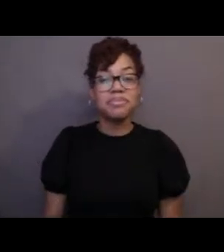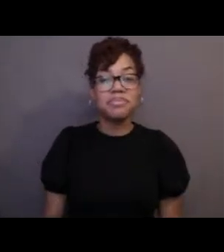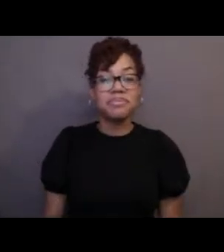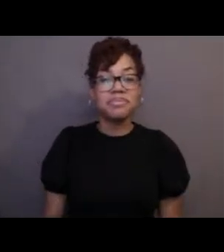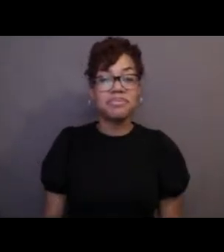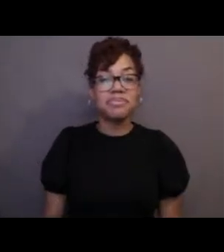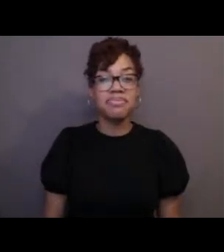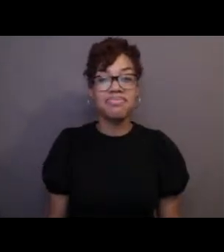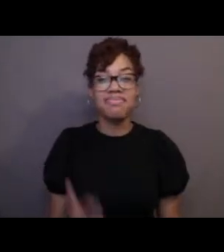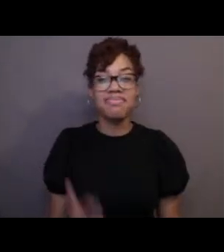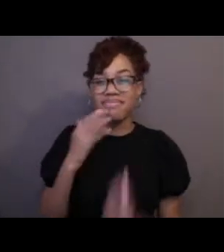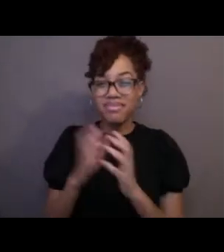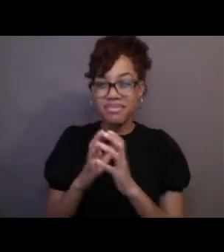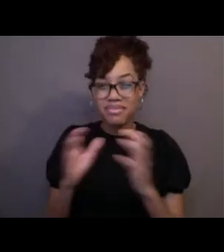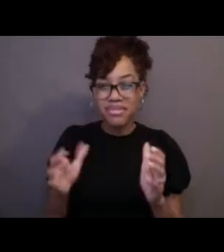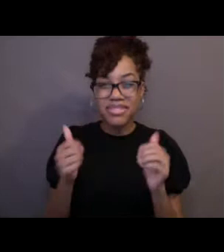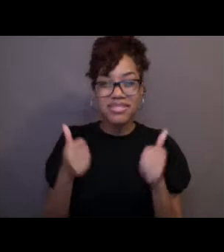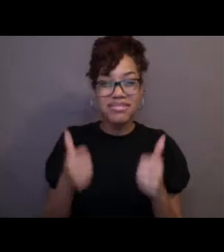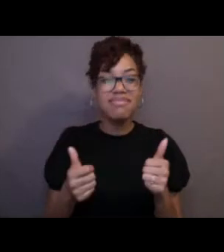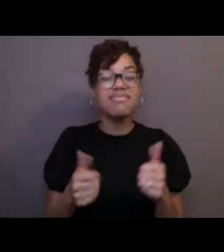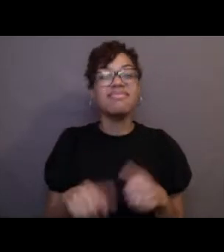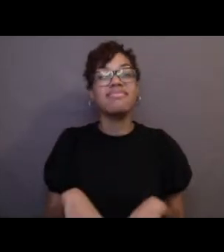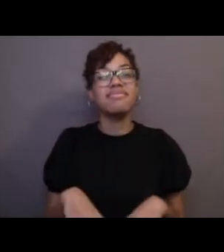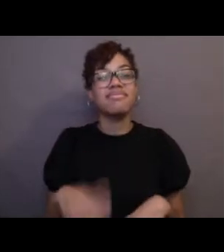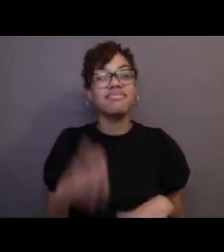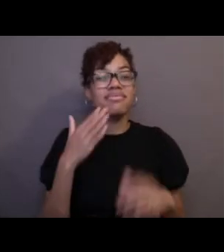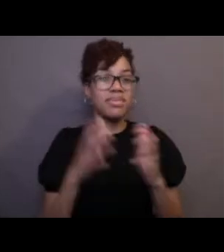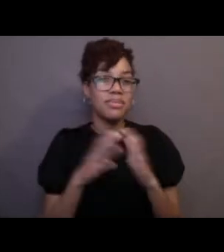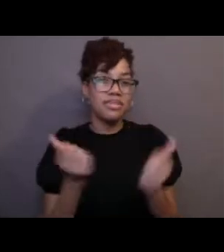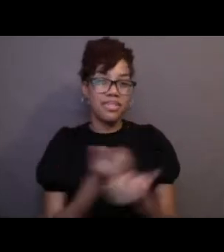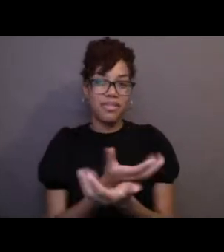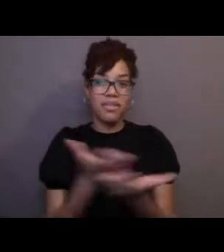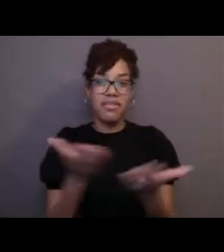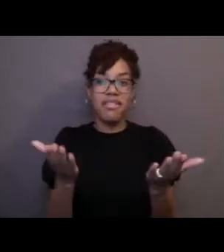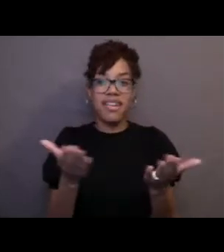Ah, thank you very much. Thanks, everybody, for attending the talk.